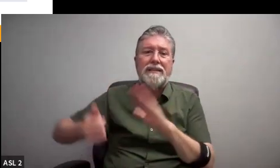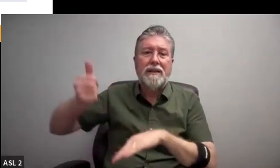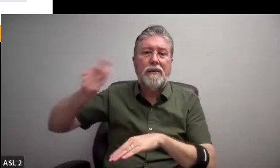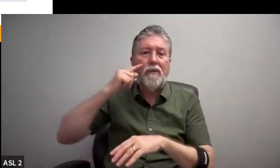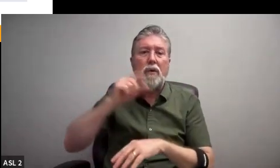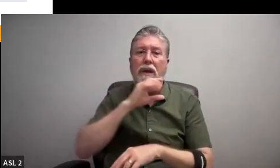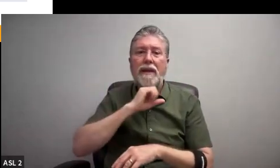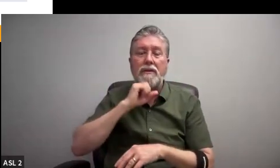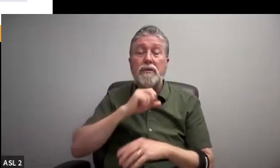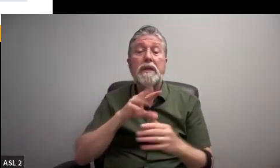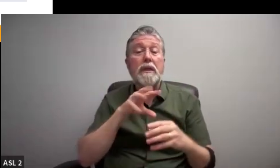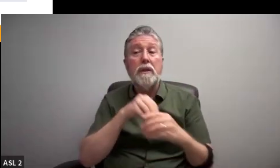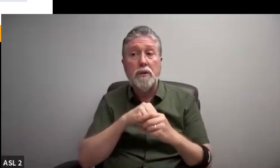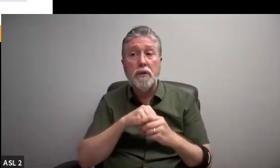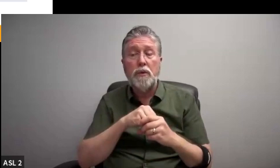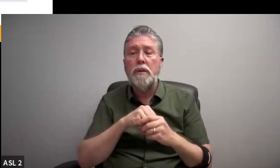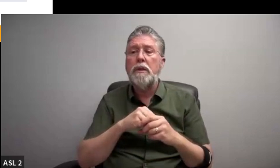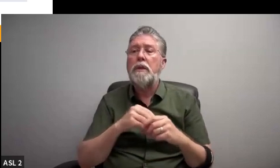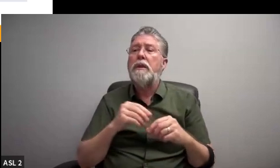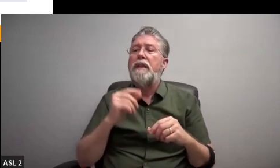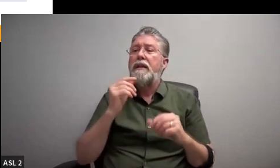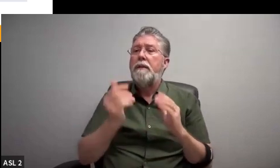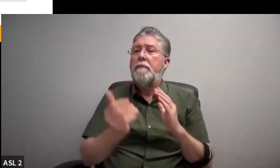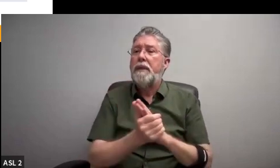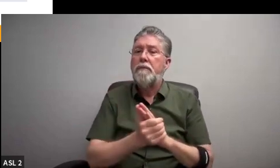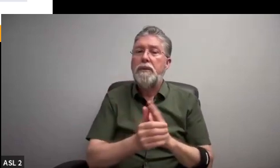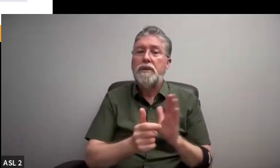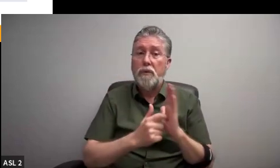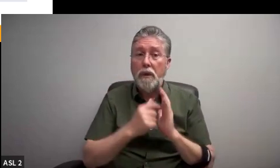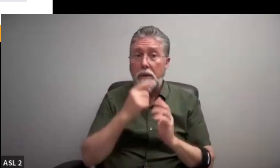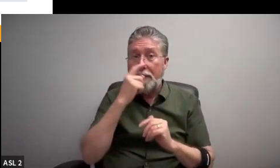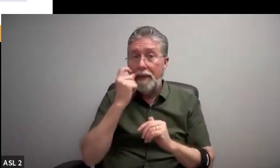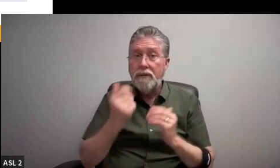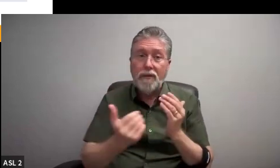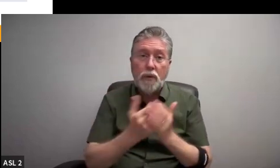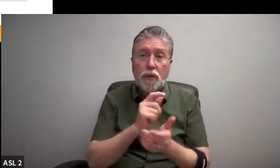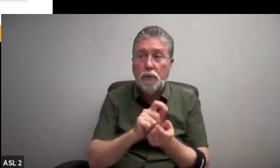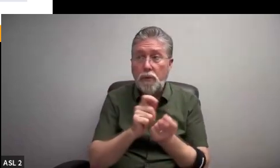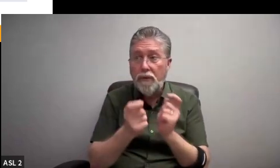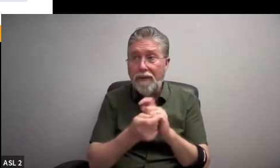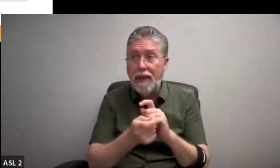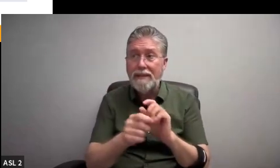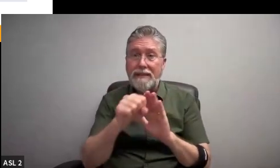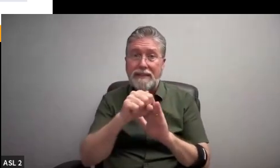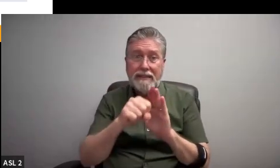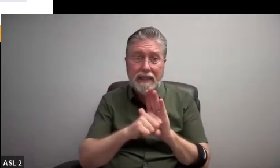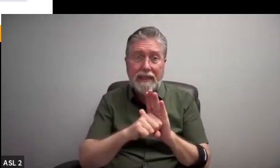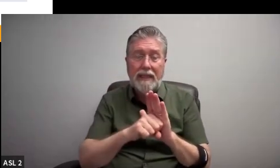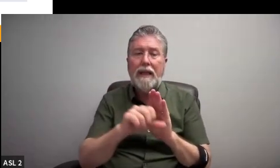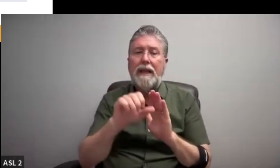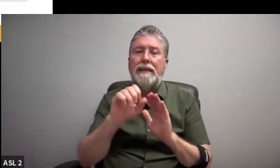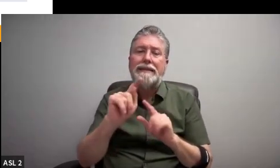include: amendments needed because of new or revised statutes or regulations as determined